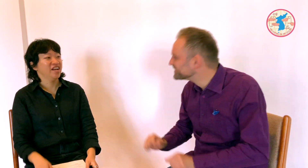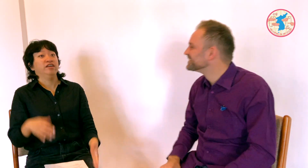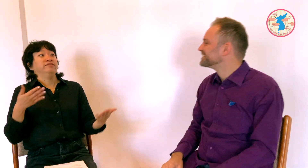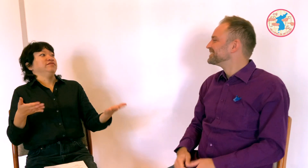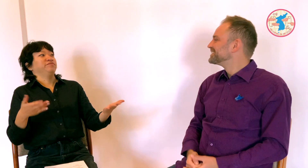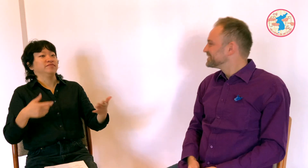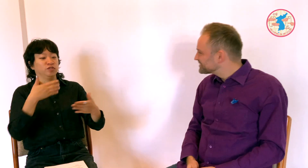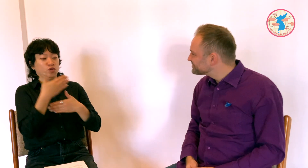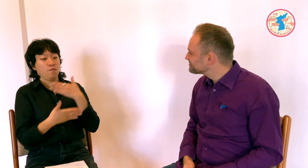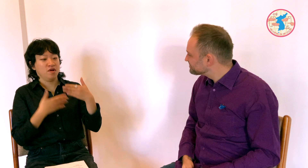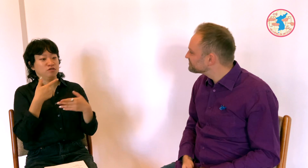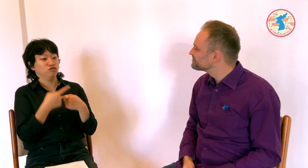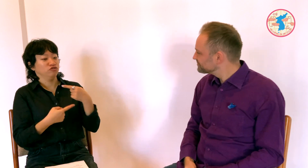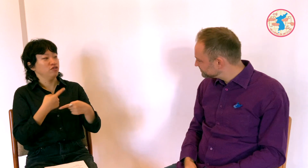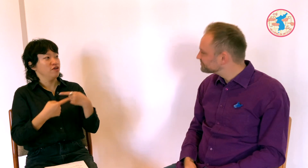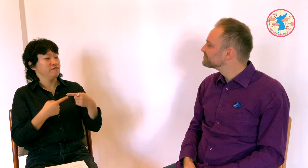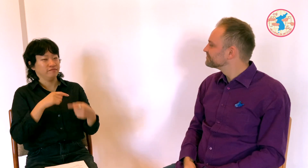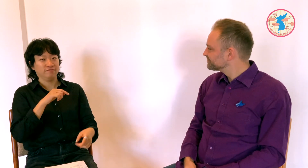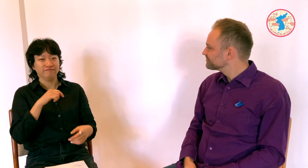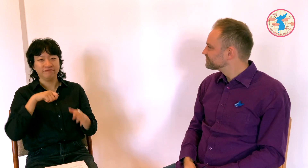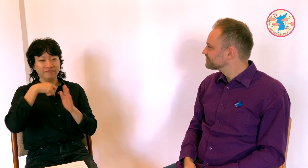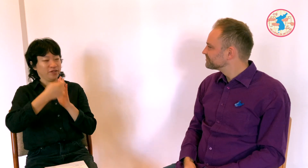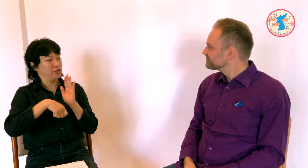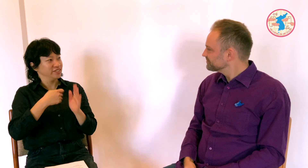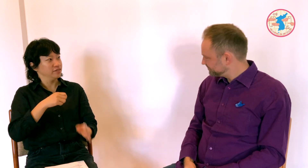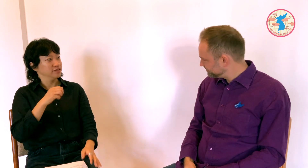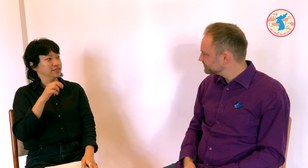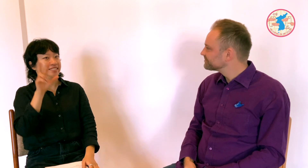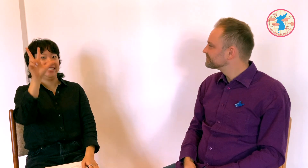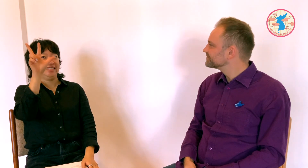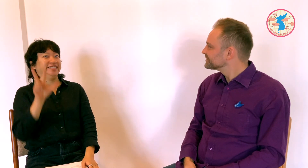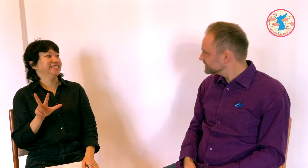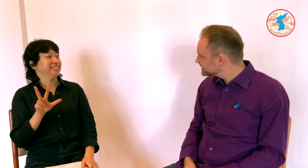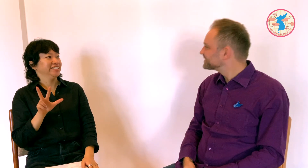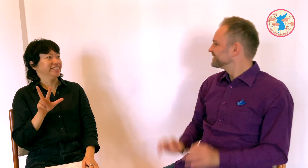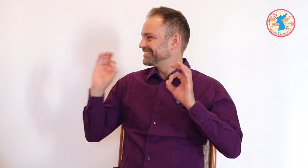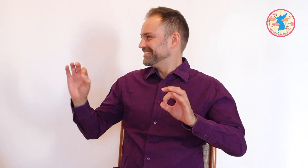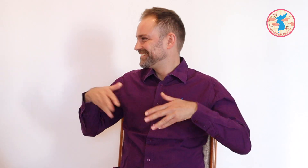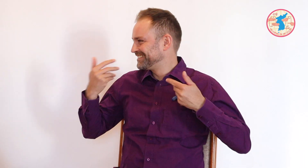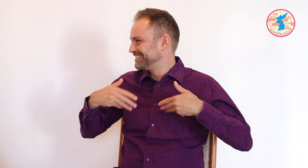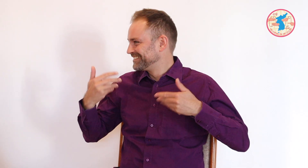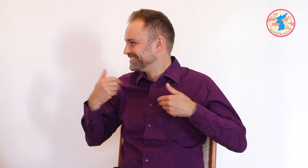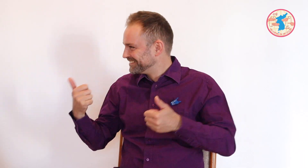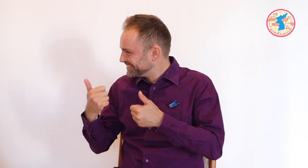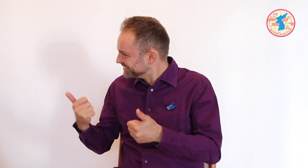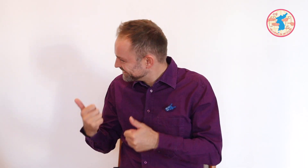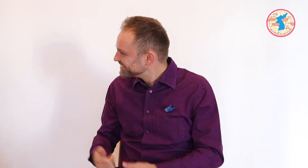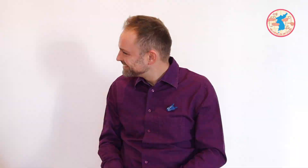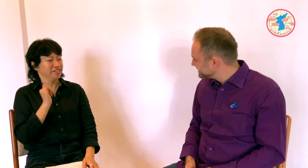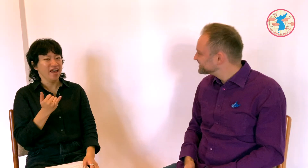Hyemi: It's about time we are airing the 3rd release of the SonSueo Series! Robert: We are indeed delighted!